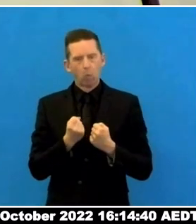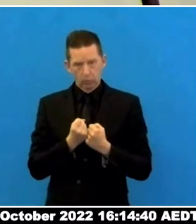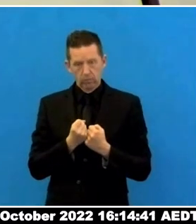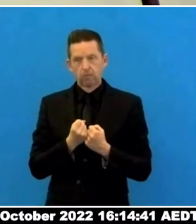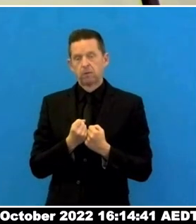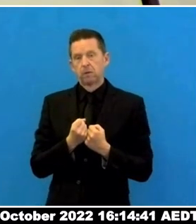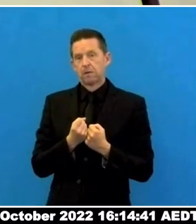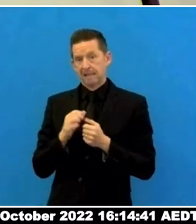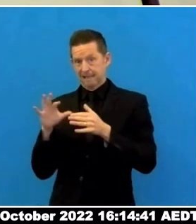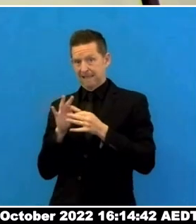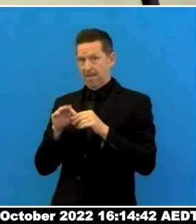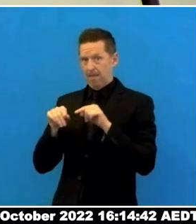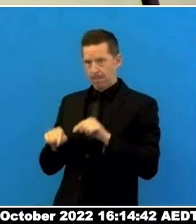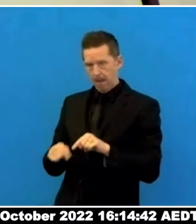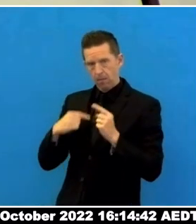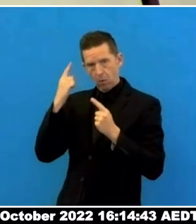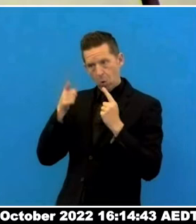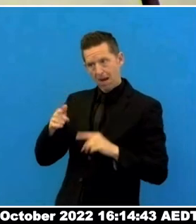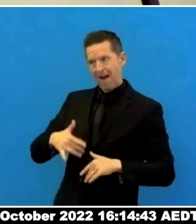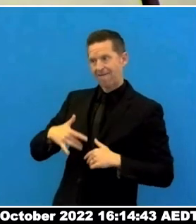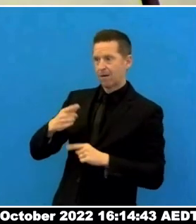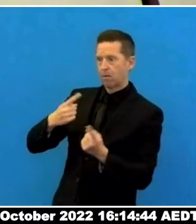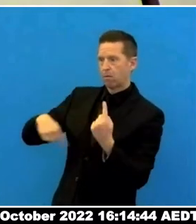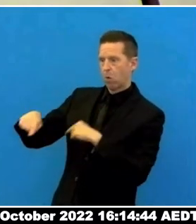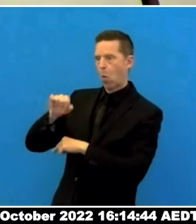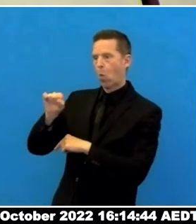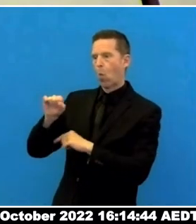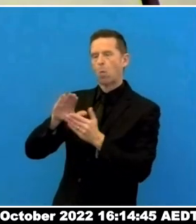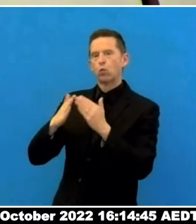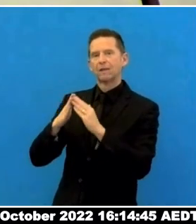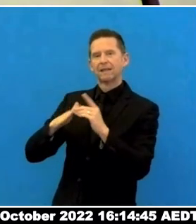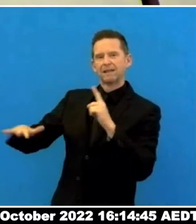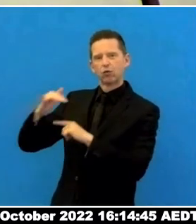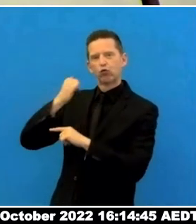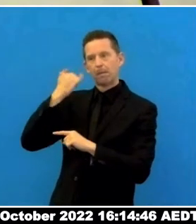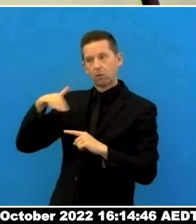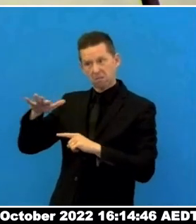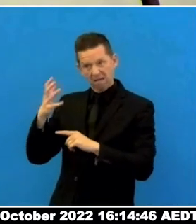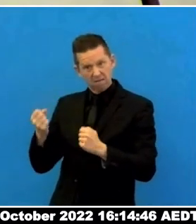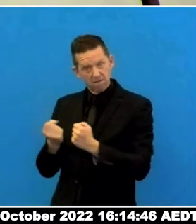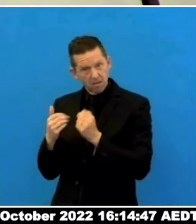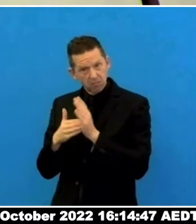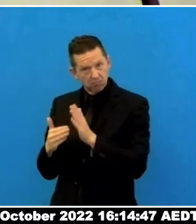I'm just wondering whether you feel that there is support from the broader community of which you are part? Yes, we got support.